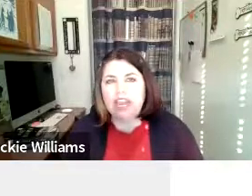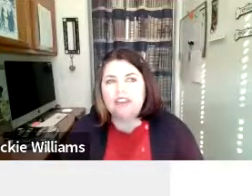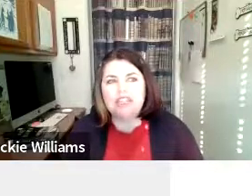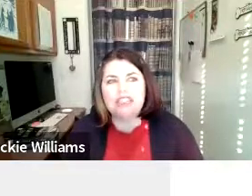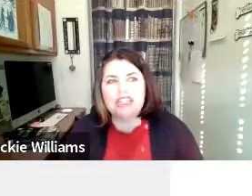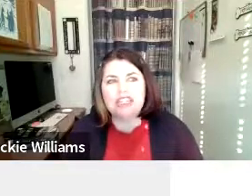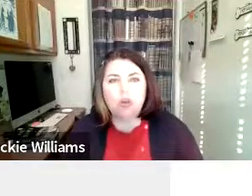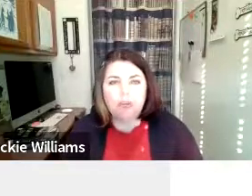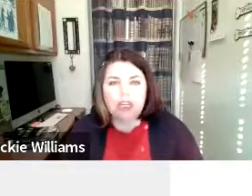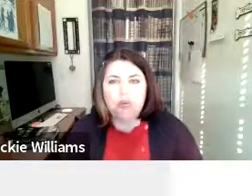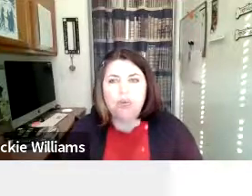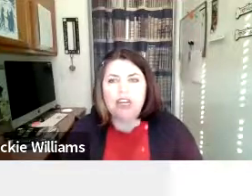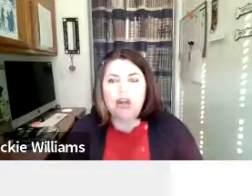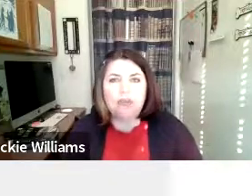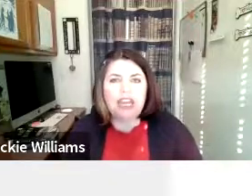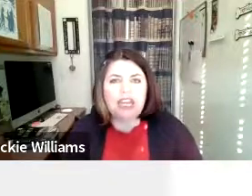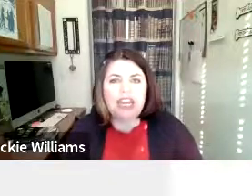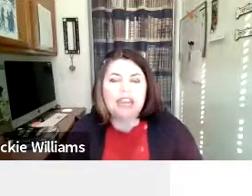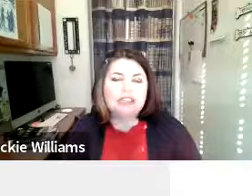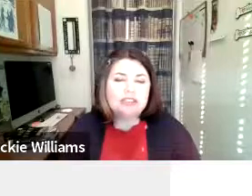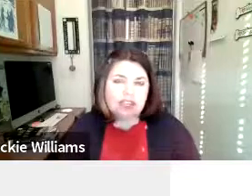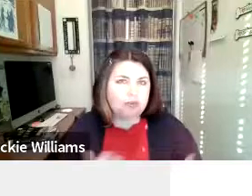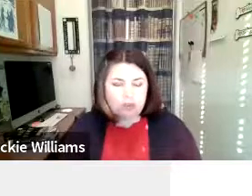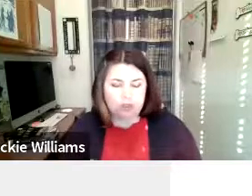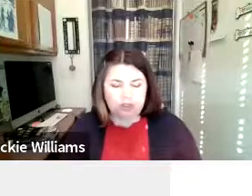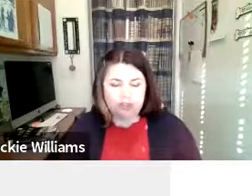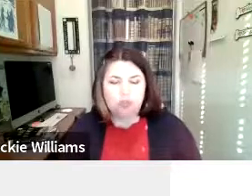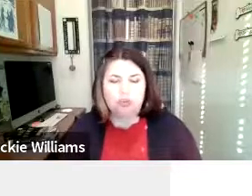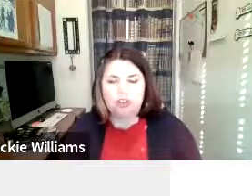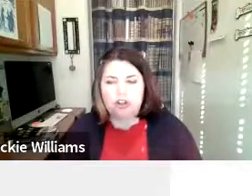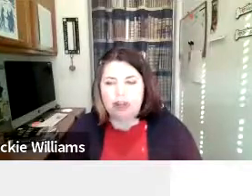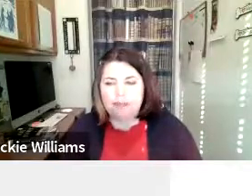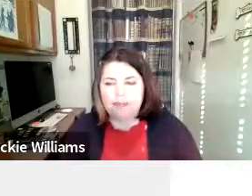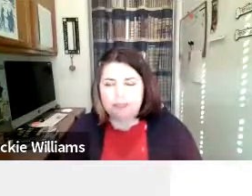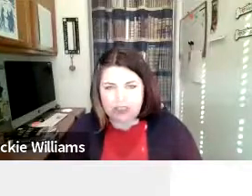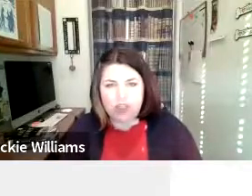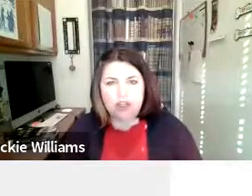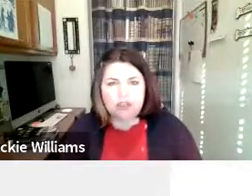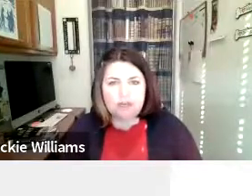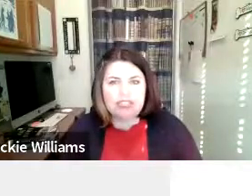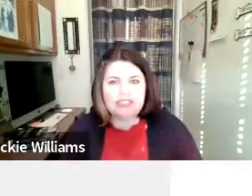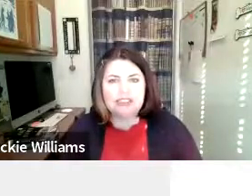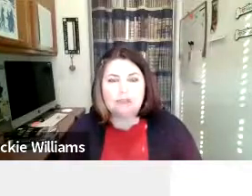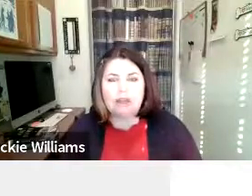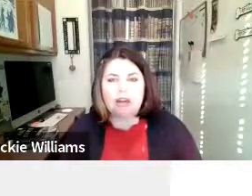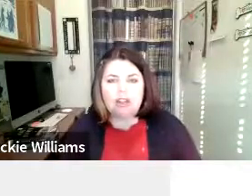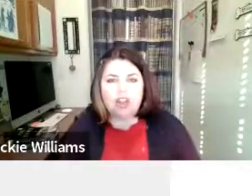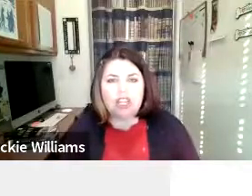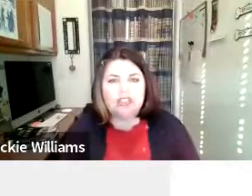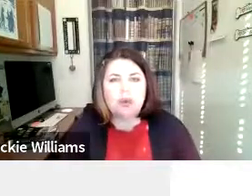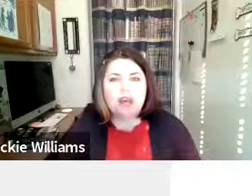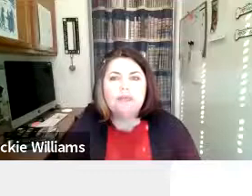we have the center open, we are planning and if we're virtual for much longer, some of these things might be offered online as well.